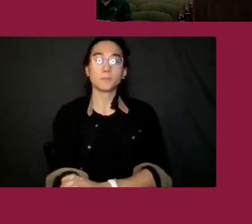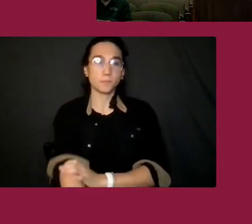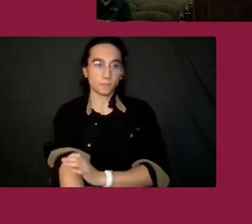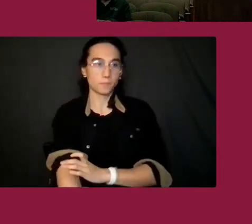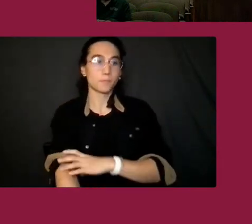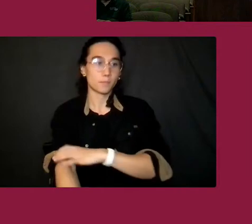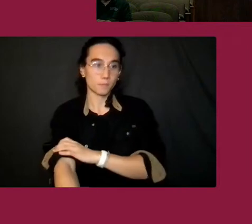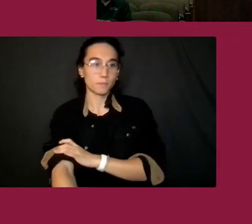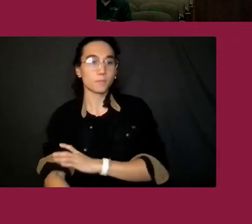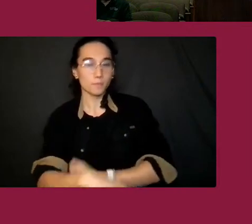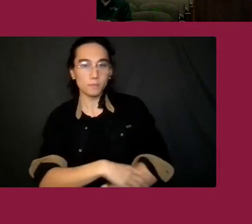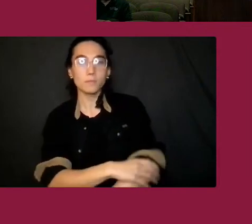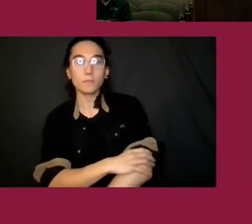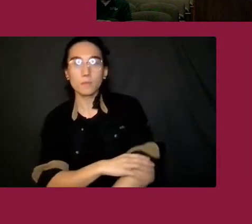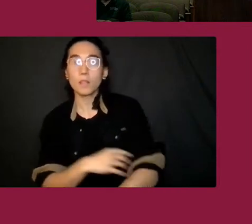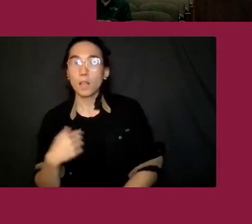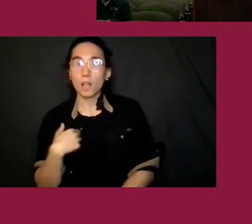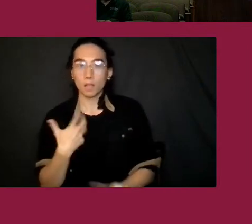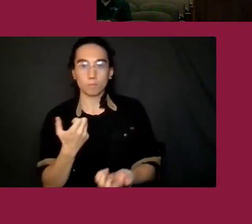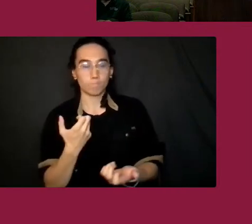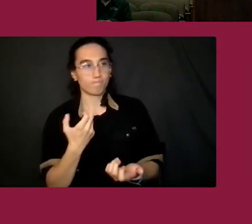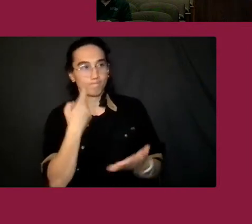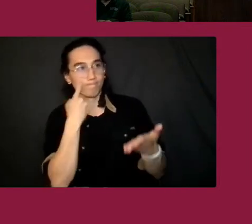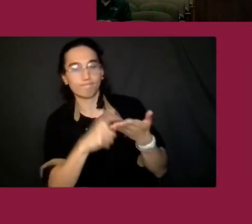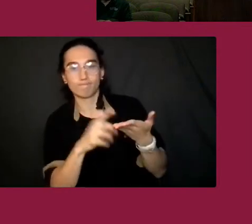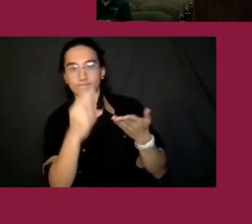I would like to honor and make a few comments regarding him.